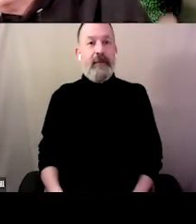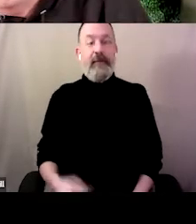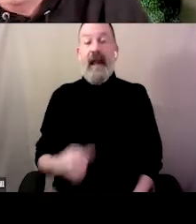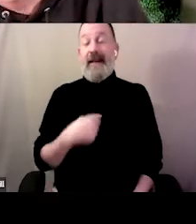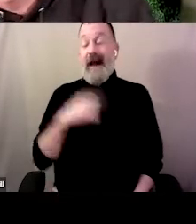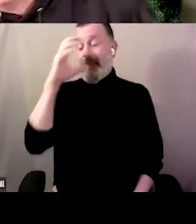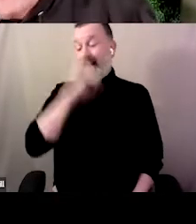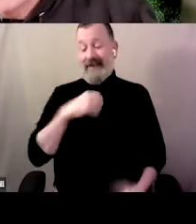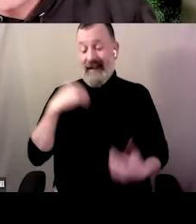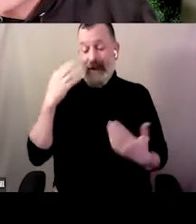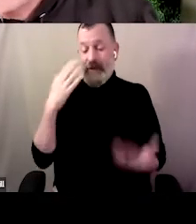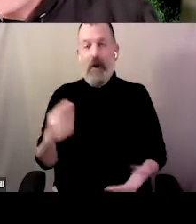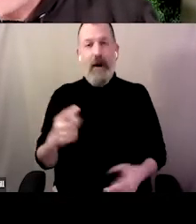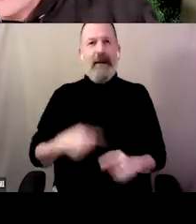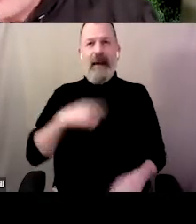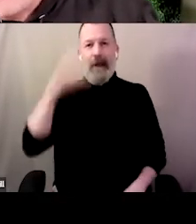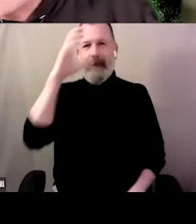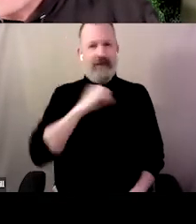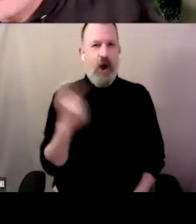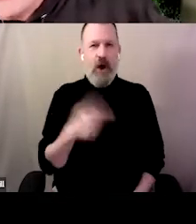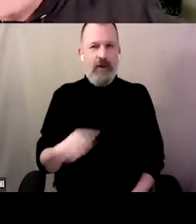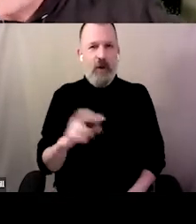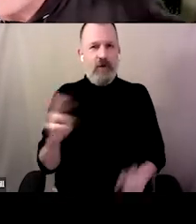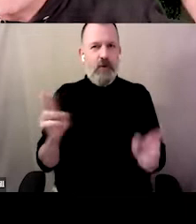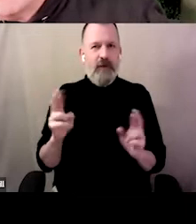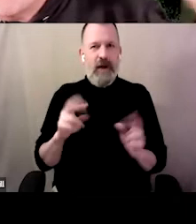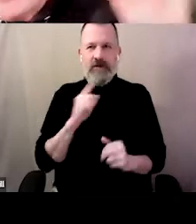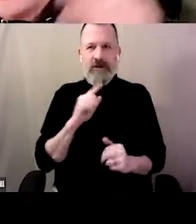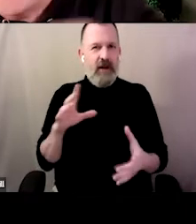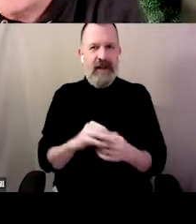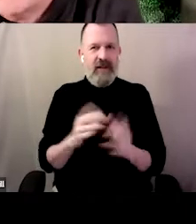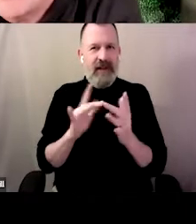but I'm guessing all of those refrigerators at Wegmans are internet connected and plug Rick Mislan: All that stuff right